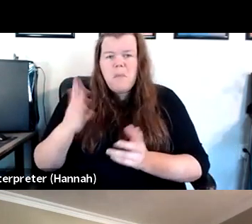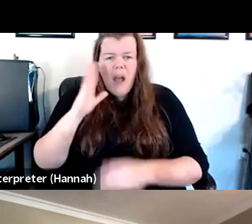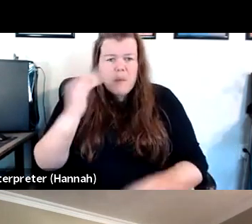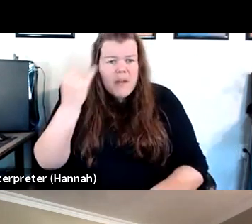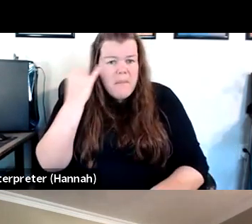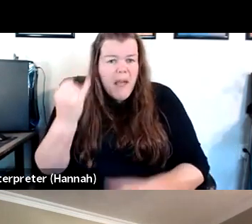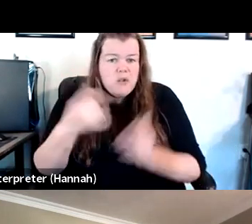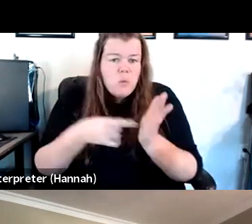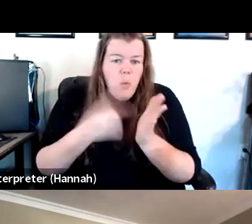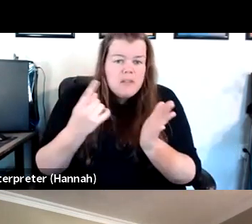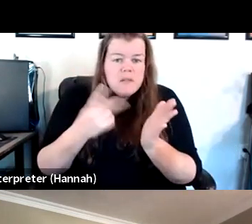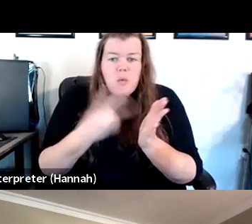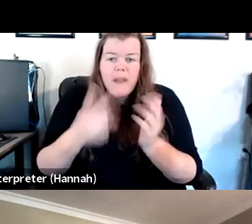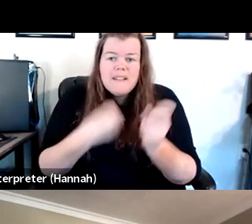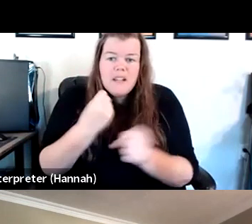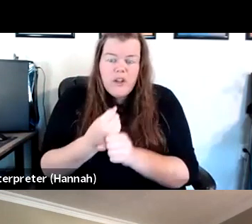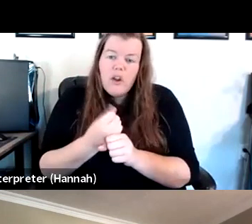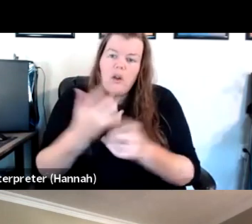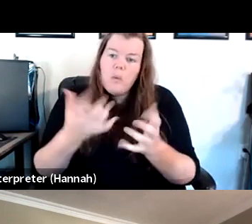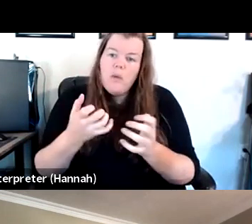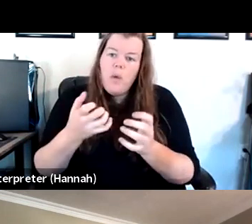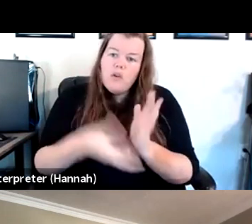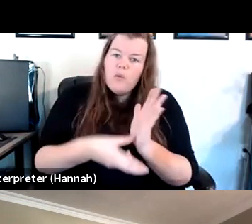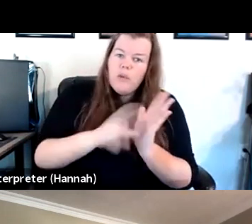a year we want we would want to probably circle back. I don't I can't say that with absolute